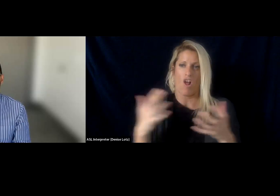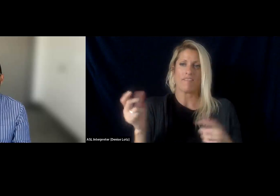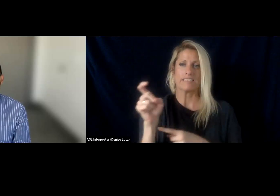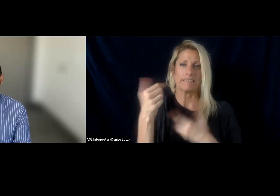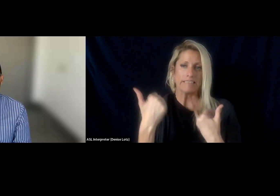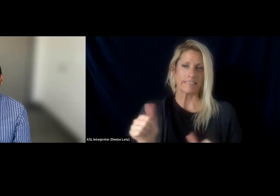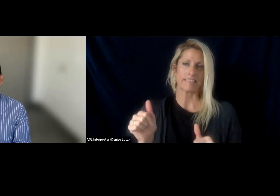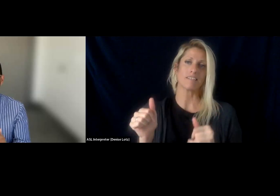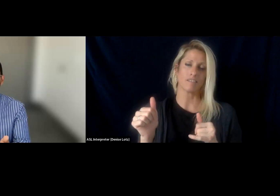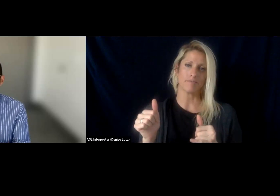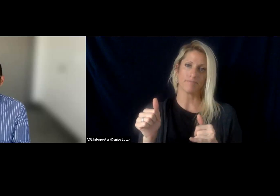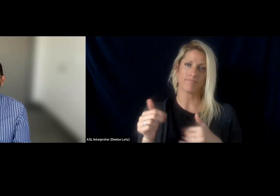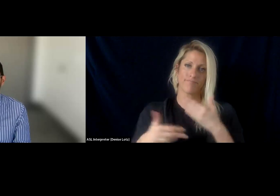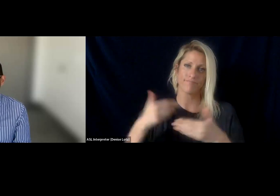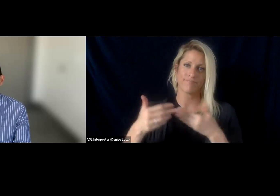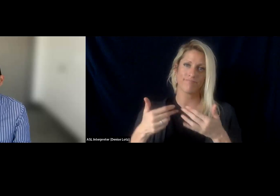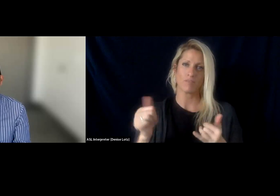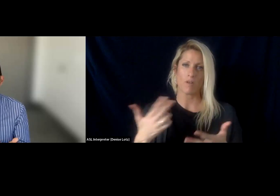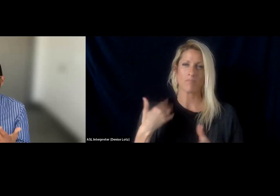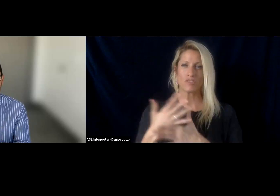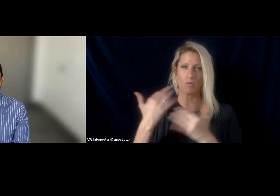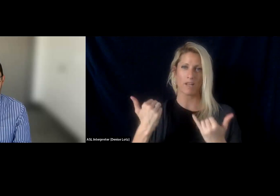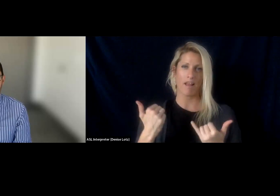portability side. So that's what I’ll share today, and I’m happy to answer questions